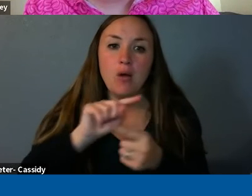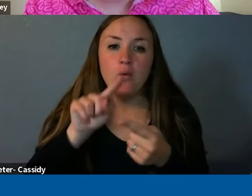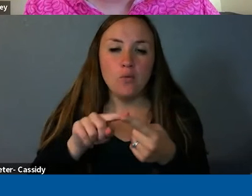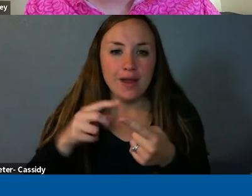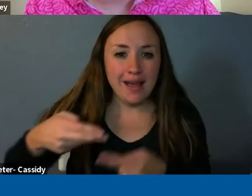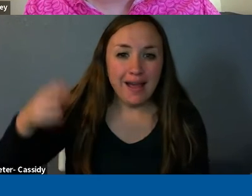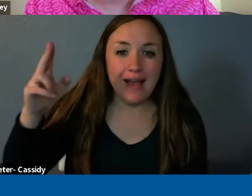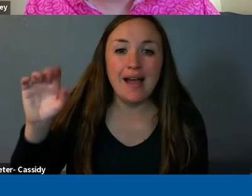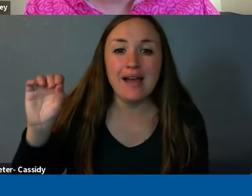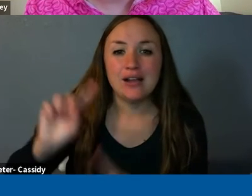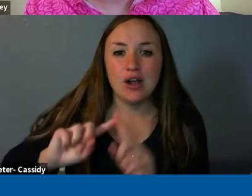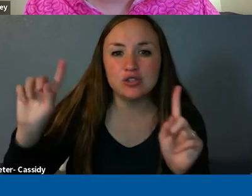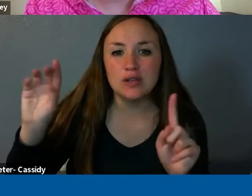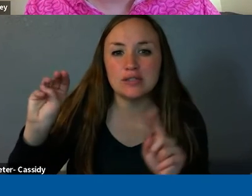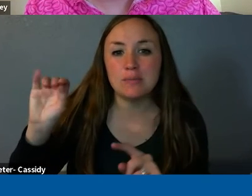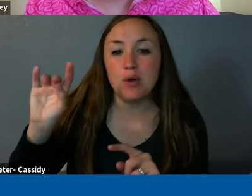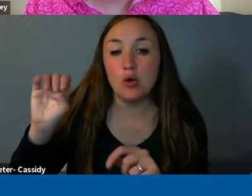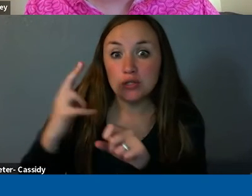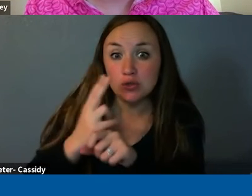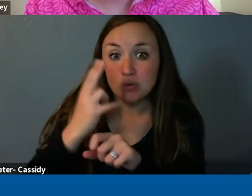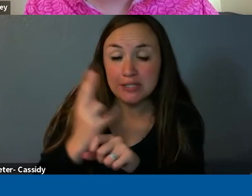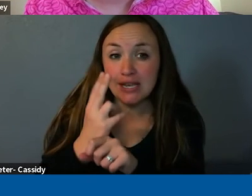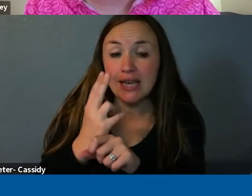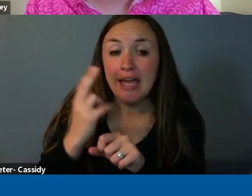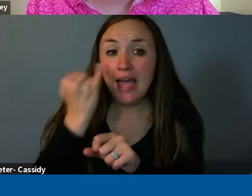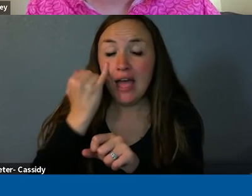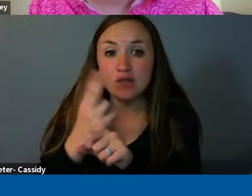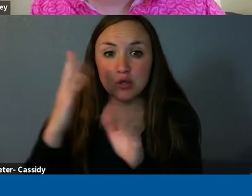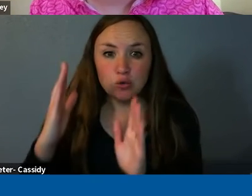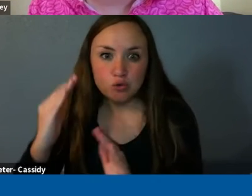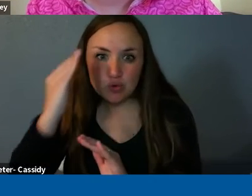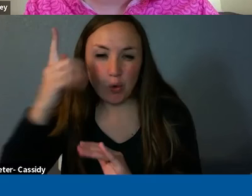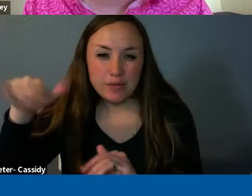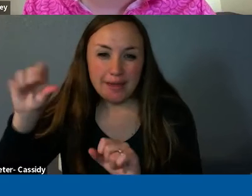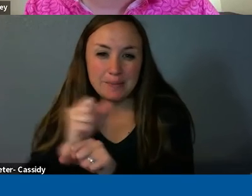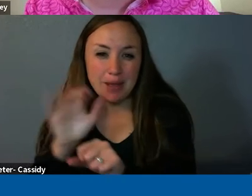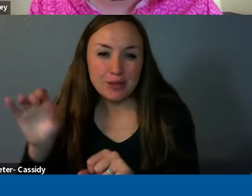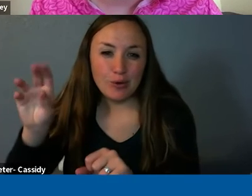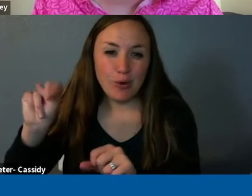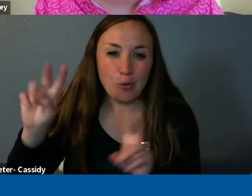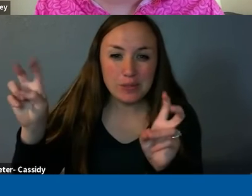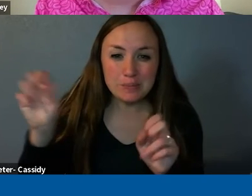you know, it's a matter of if the user is aware that they can create their own custom themes or not. There's not a lot of control you have there.